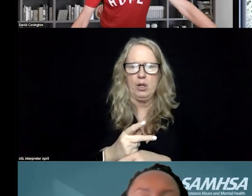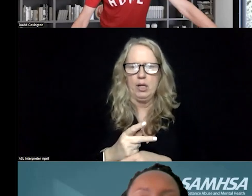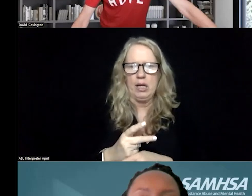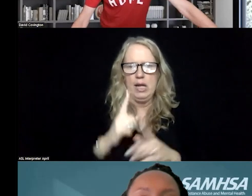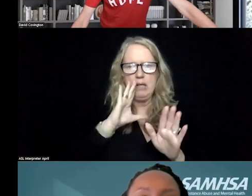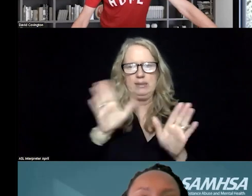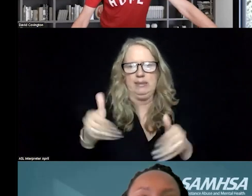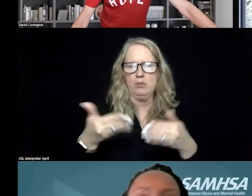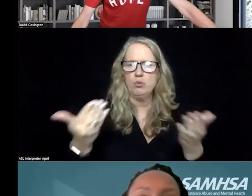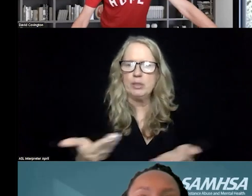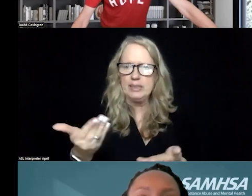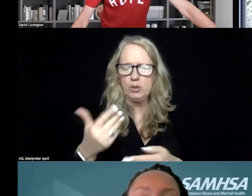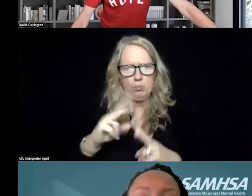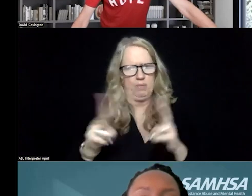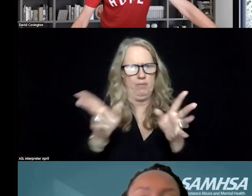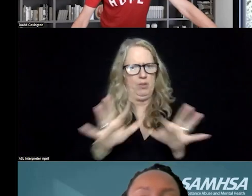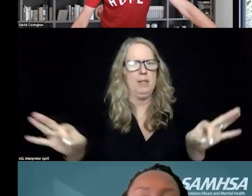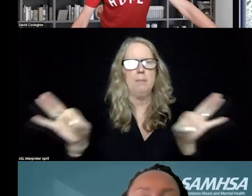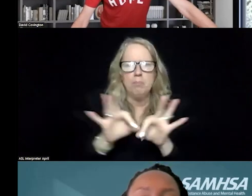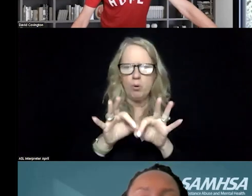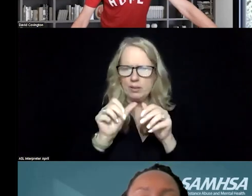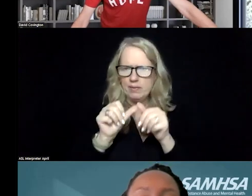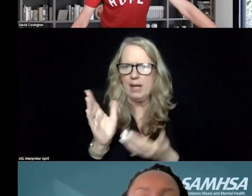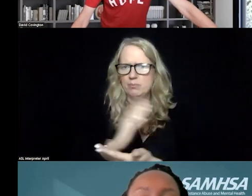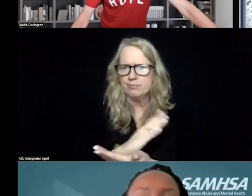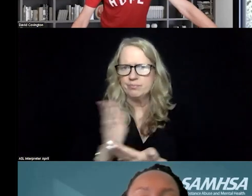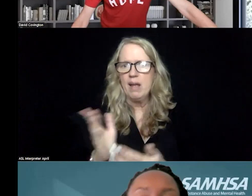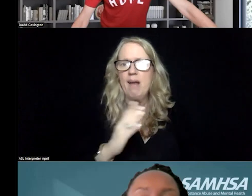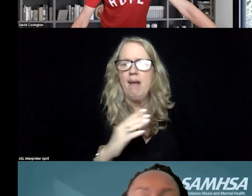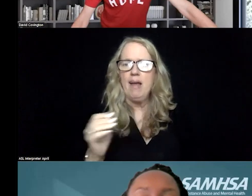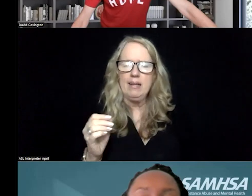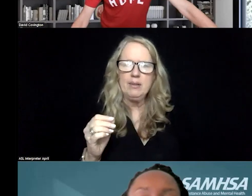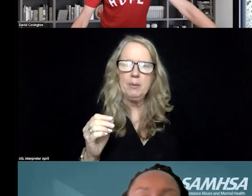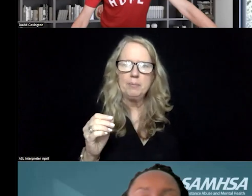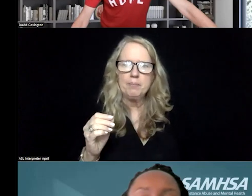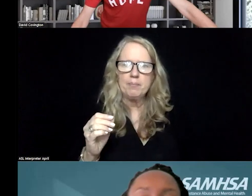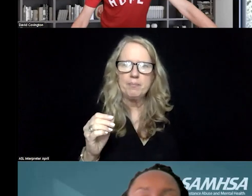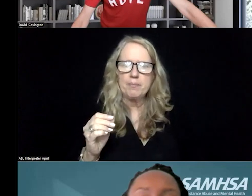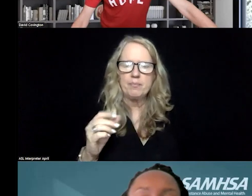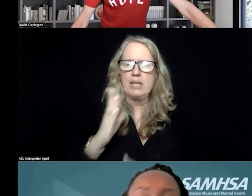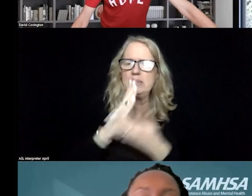BUT VERY IMPORTANT AROUND THE CONTINUUM AND LEADS TO THE OTHER TOPICS DISCUSSED